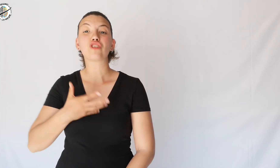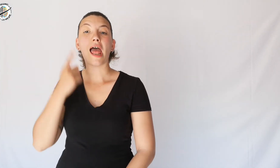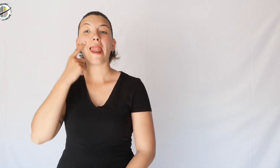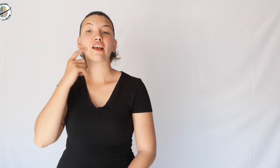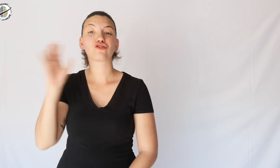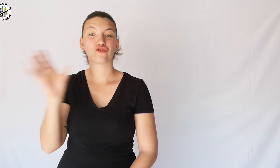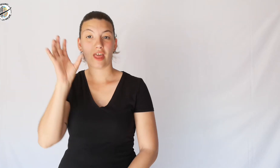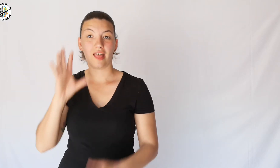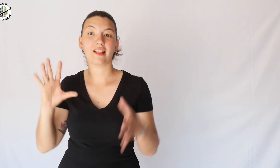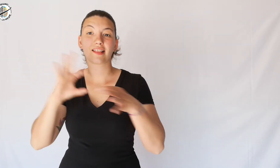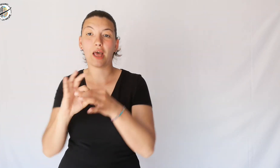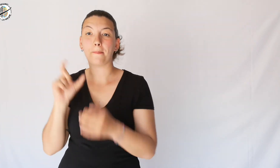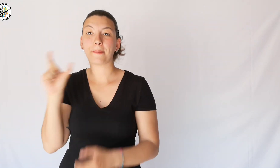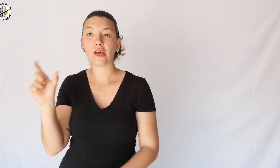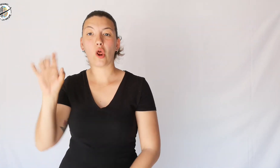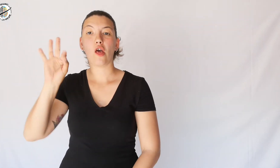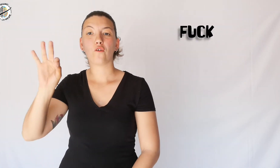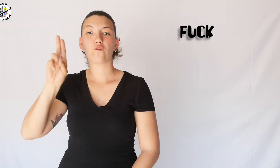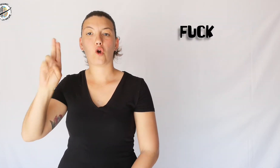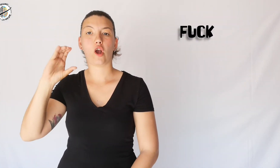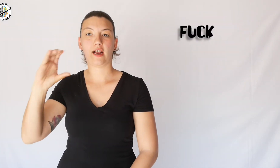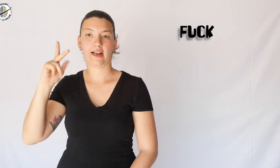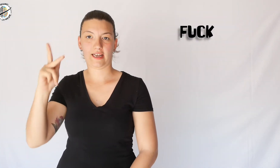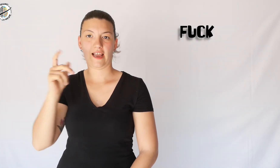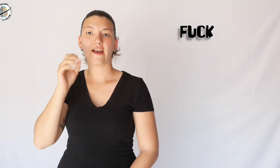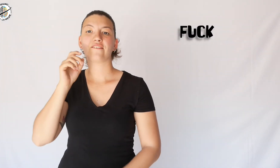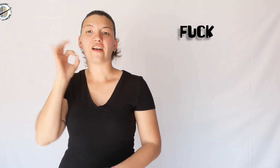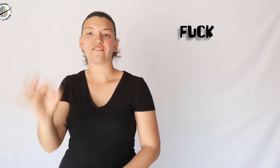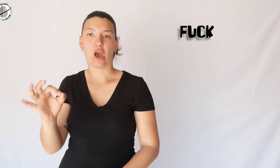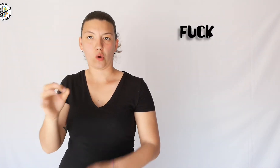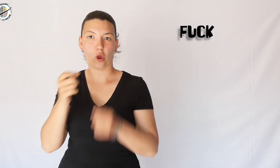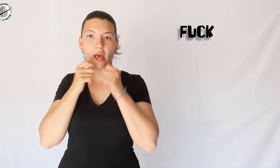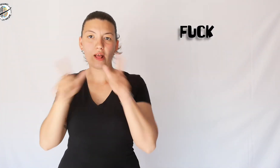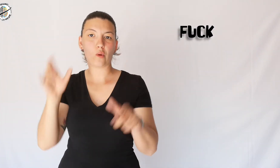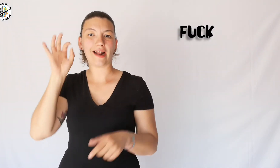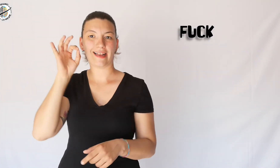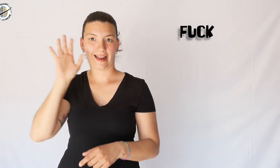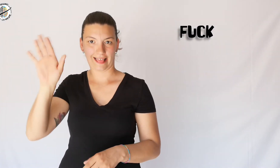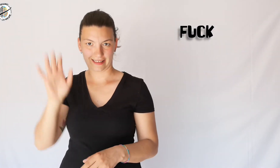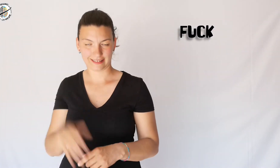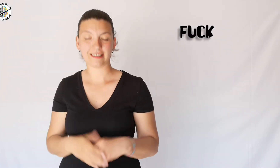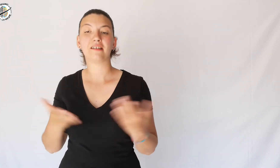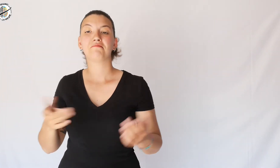There is a legend about the English word "Fuck" which means "fuck you".